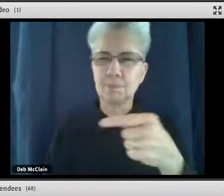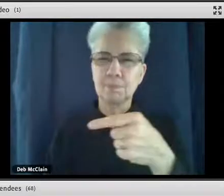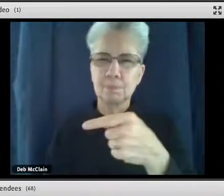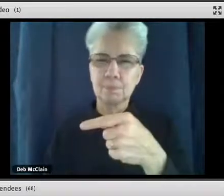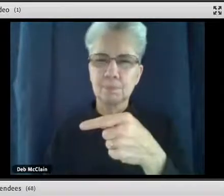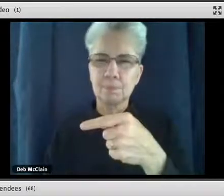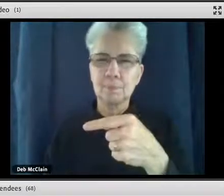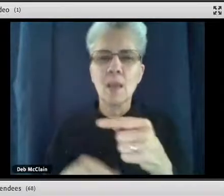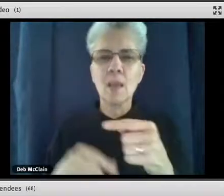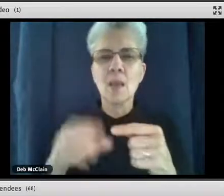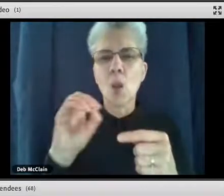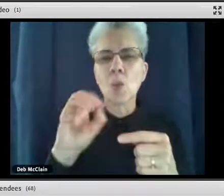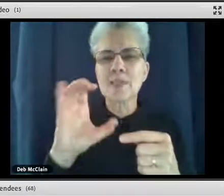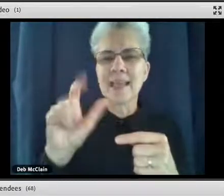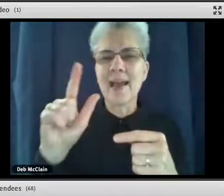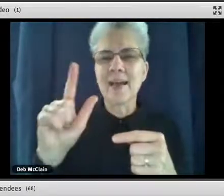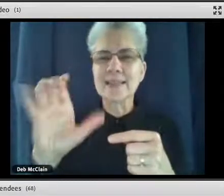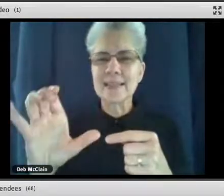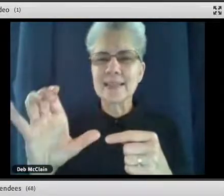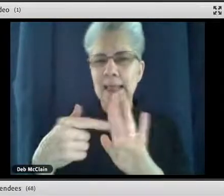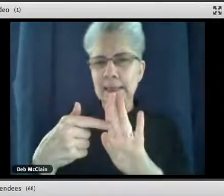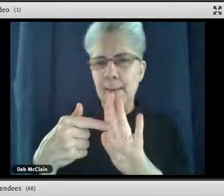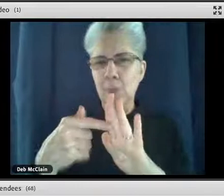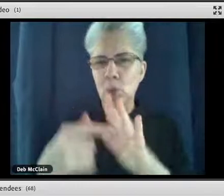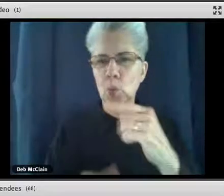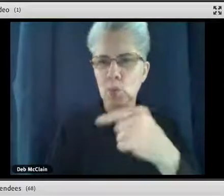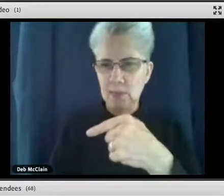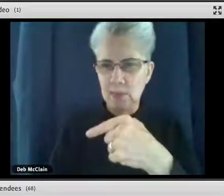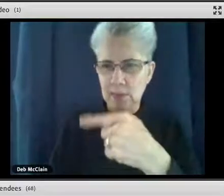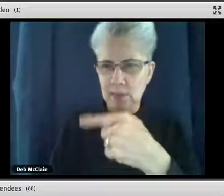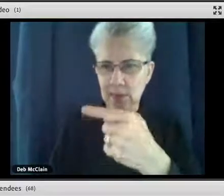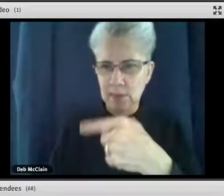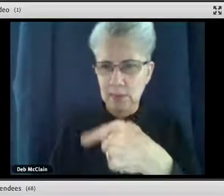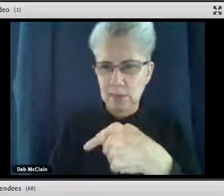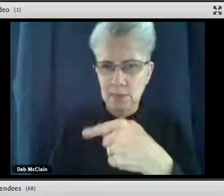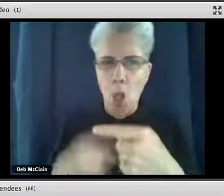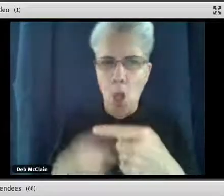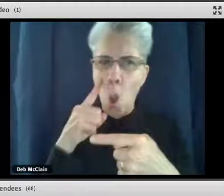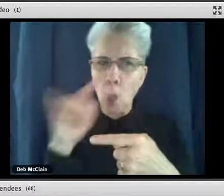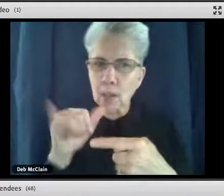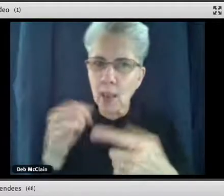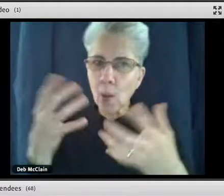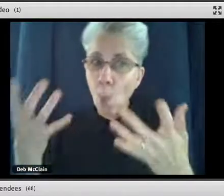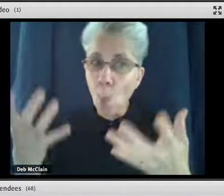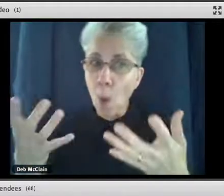So I'm sorry, let me go back. So here just some examples from the OCLC website that just gives you some examples of this,